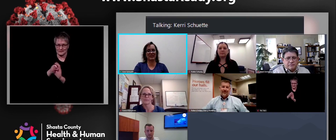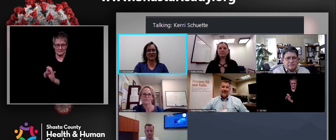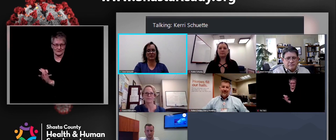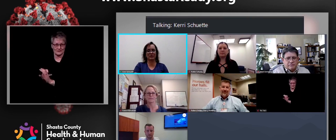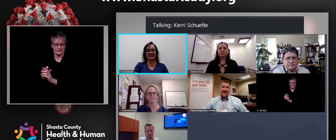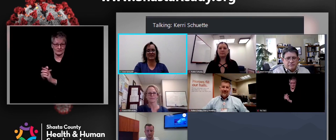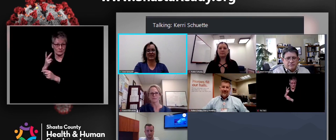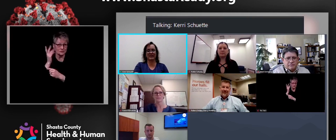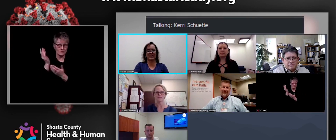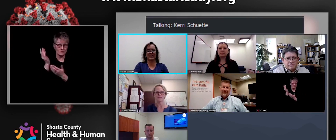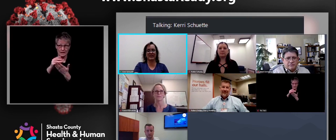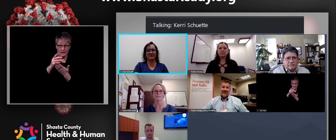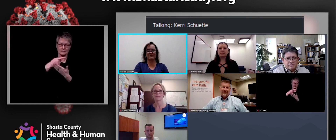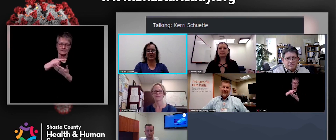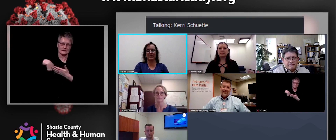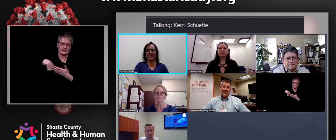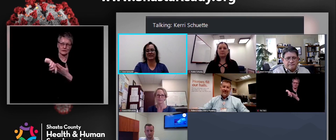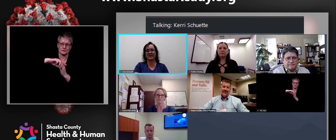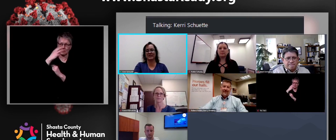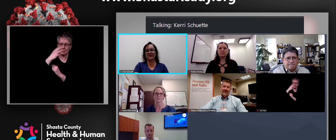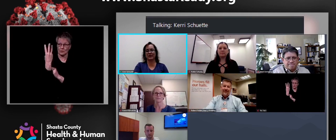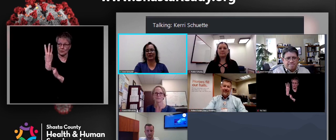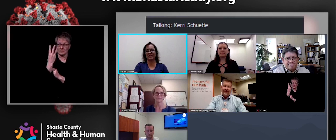week, Wednesday at 11:00 AM. Everybody have a safe and healthy week.